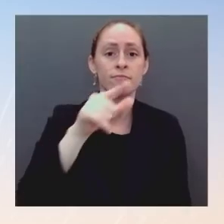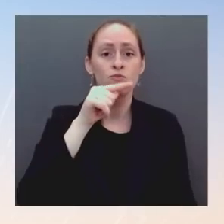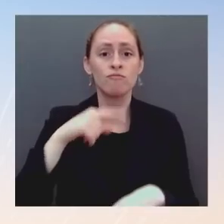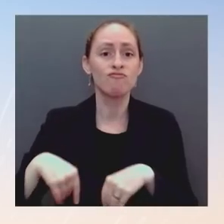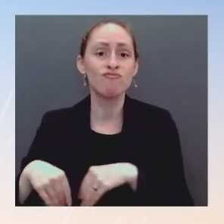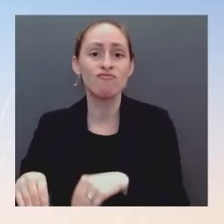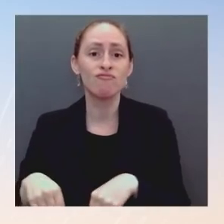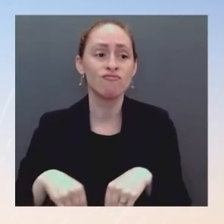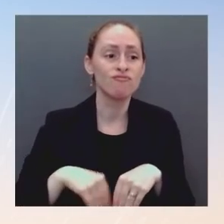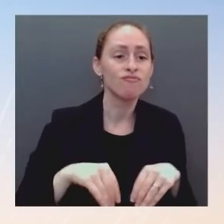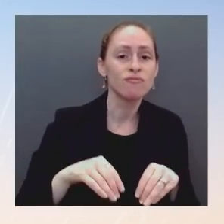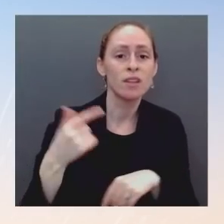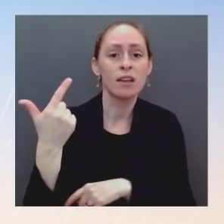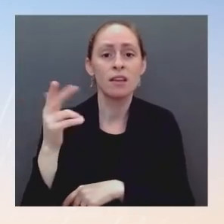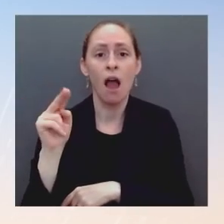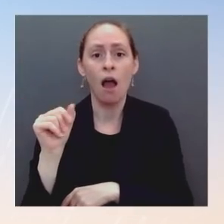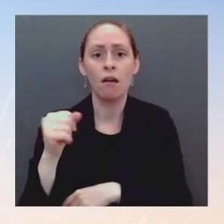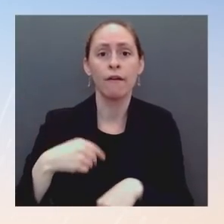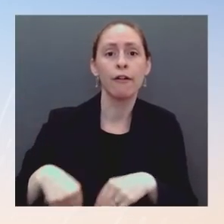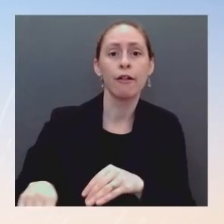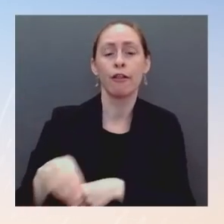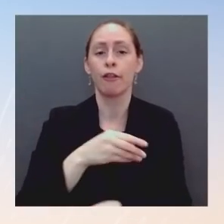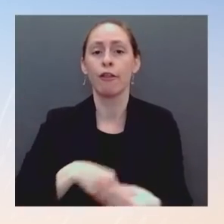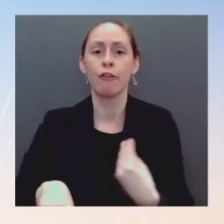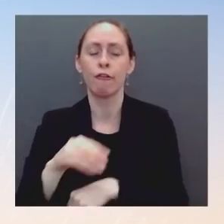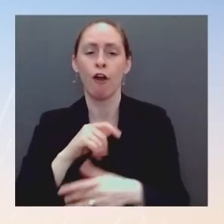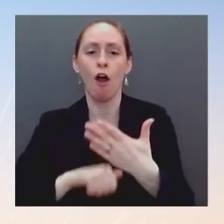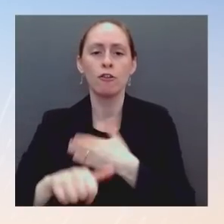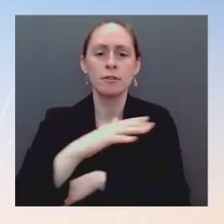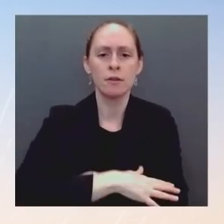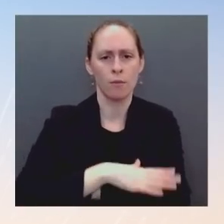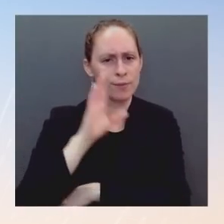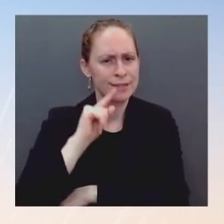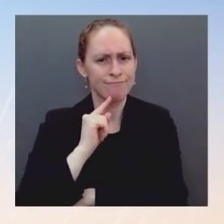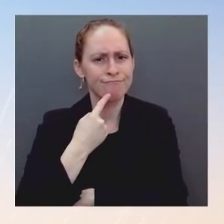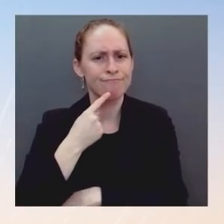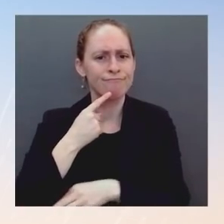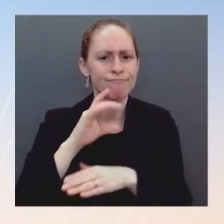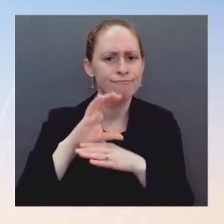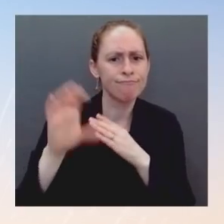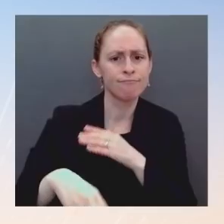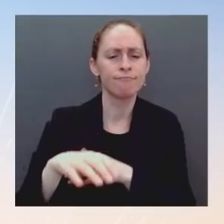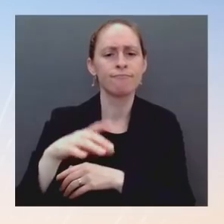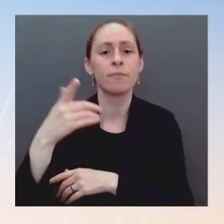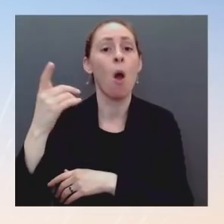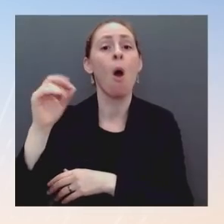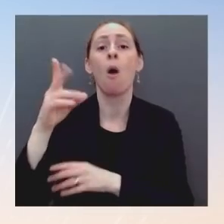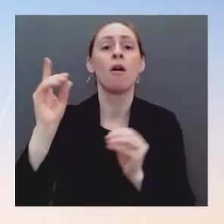So his objective is to work with Democrats, Republicans, mayors, local leaders to work to address